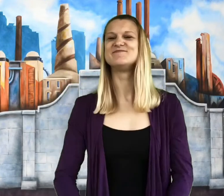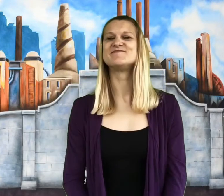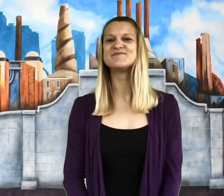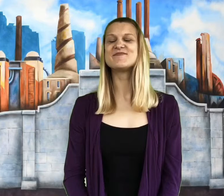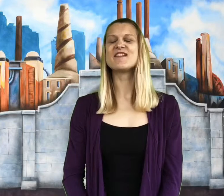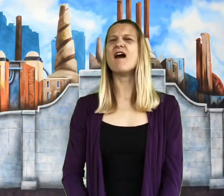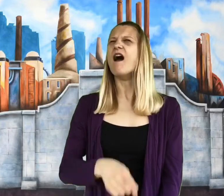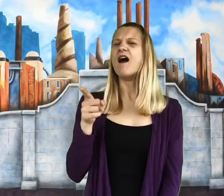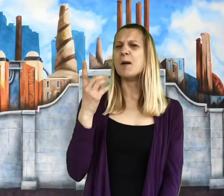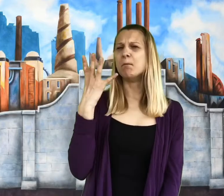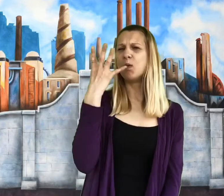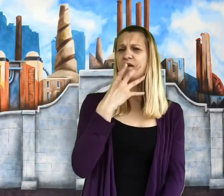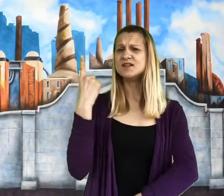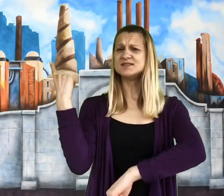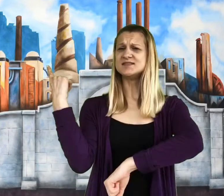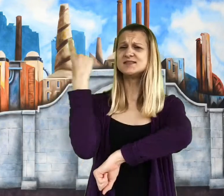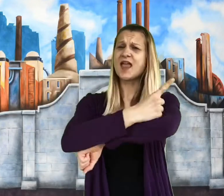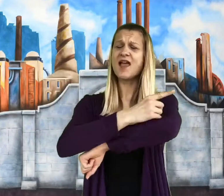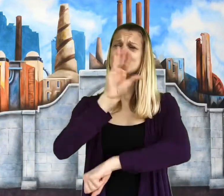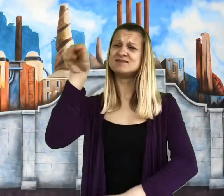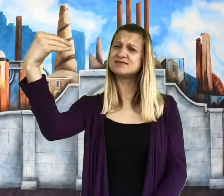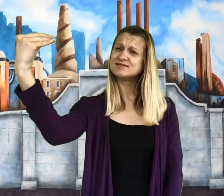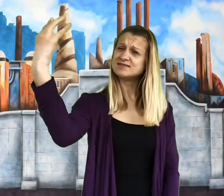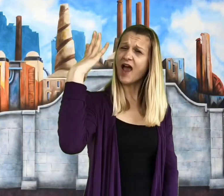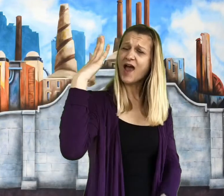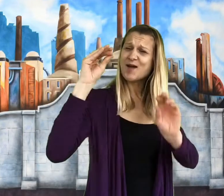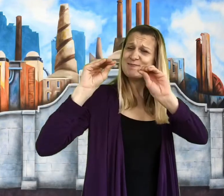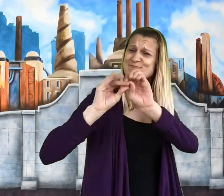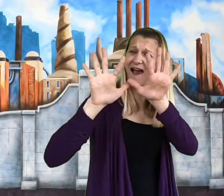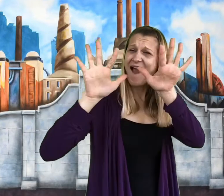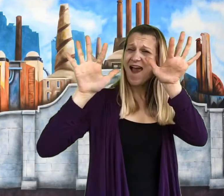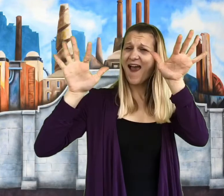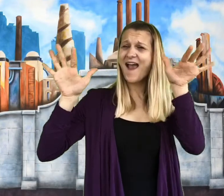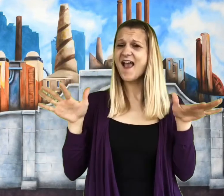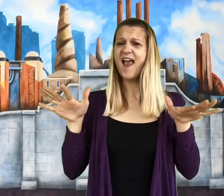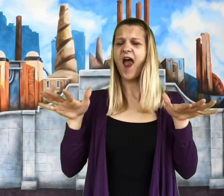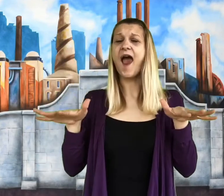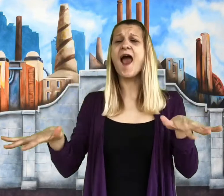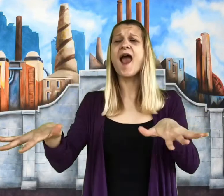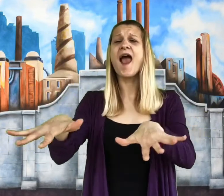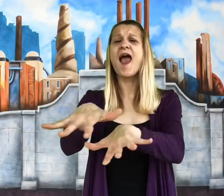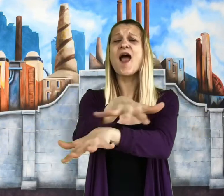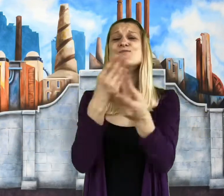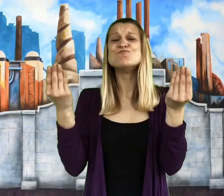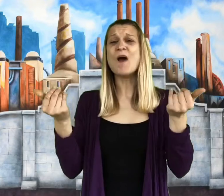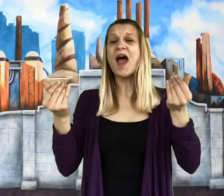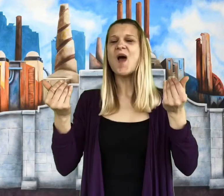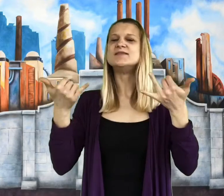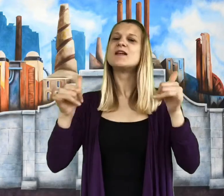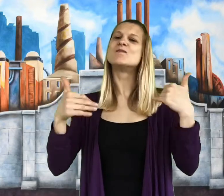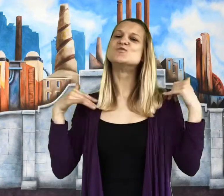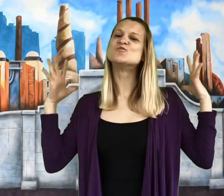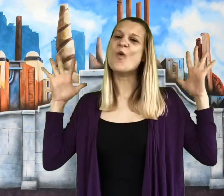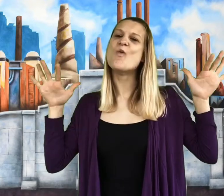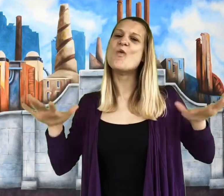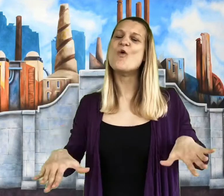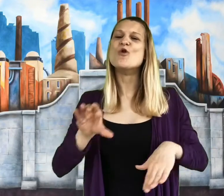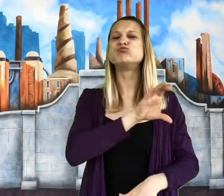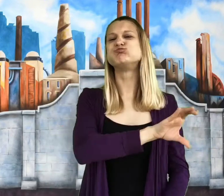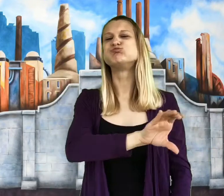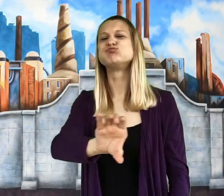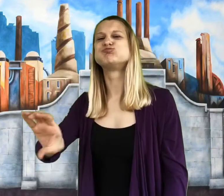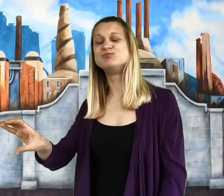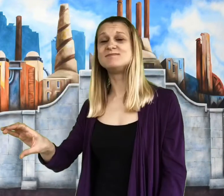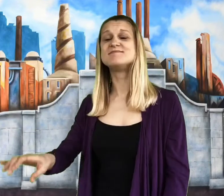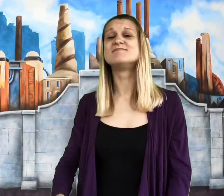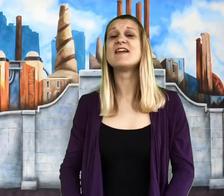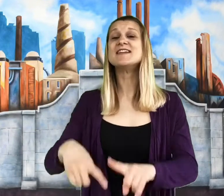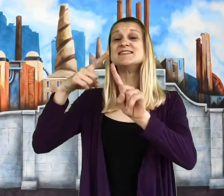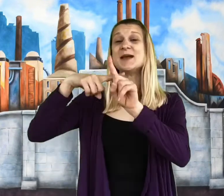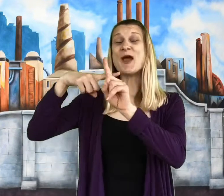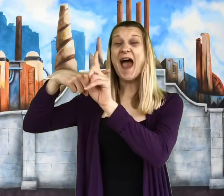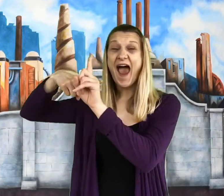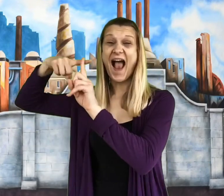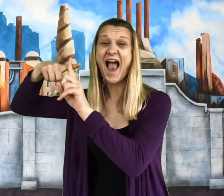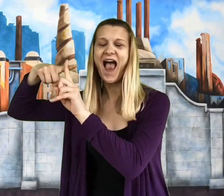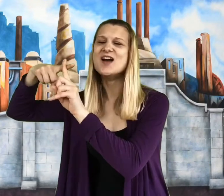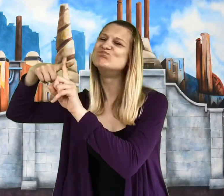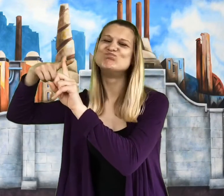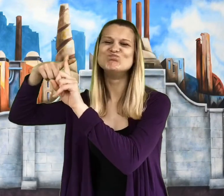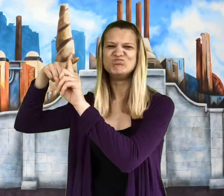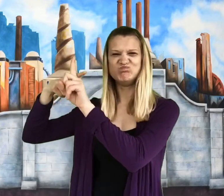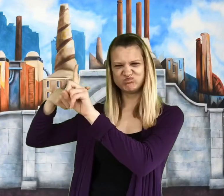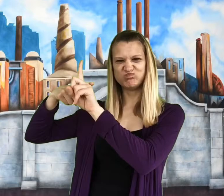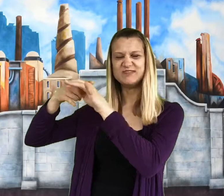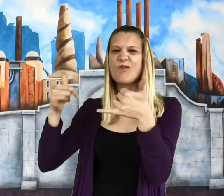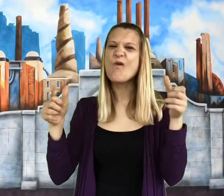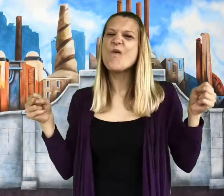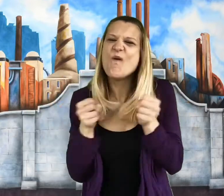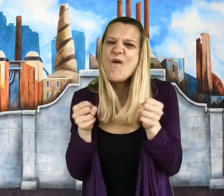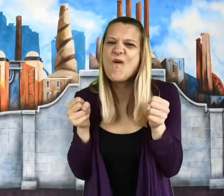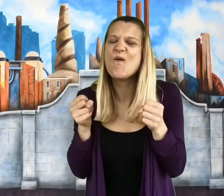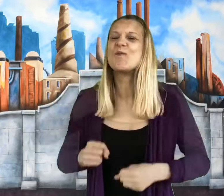The sun was shining brightly on the morning of the big day, but the ground was still white with snow and the air was very cold.